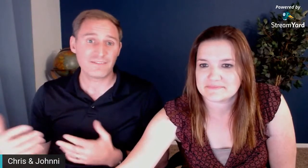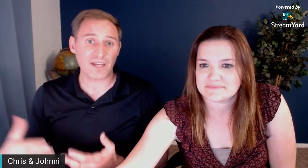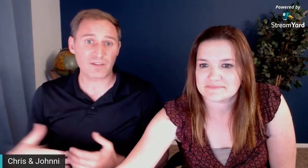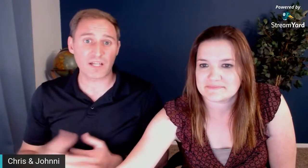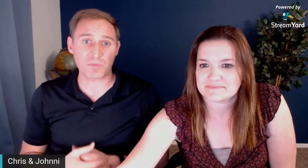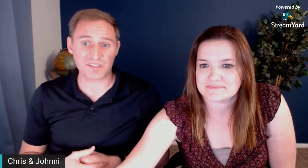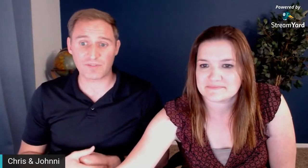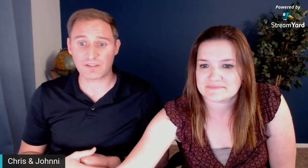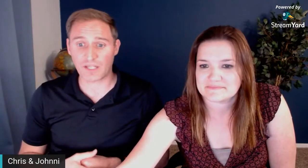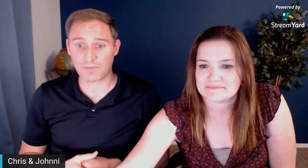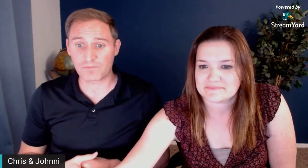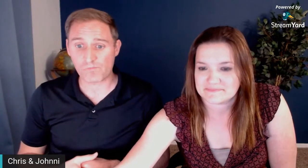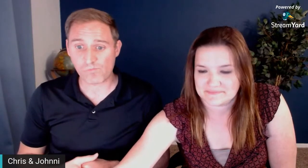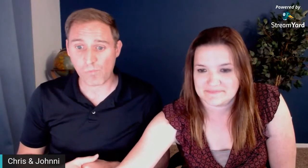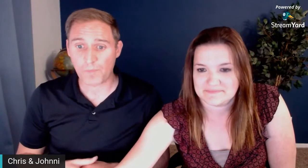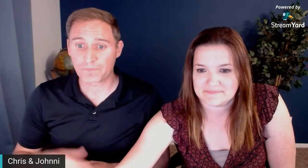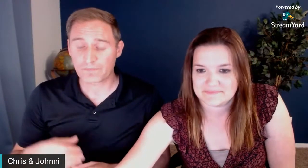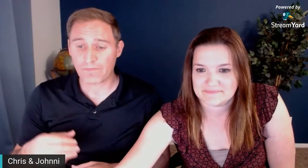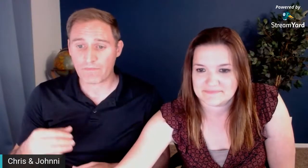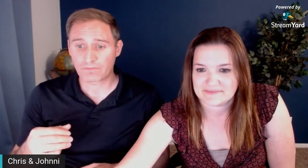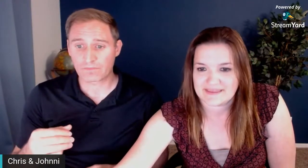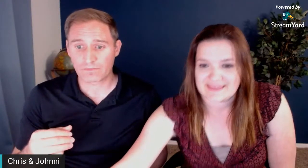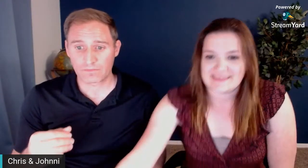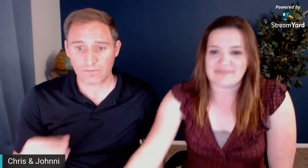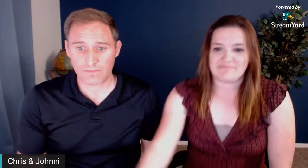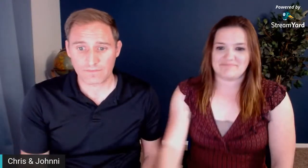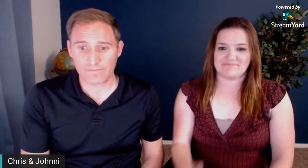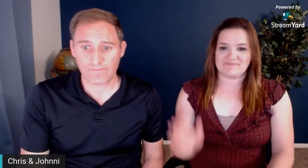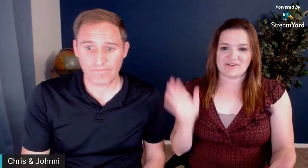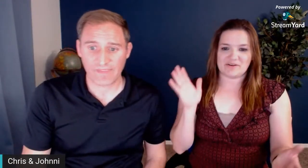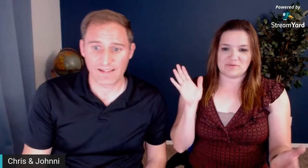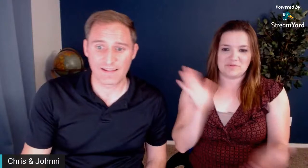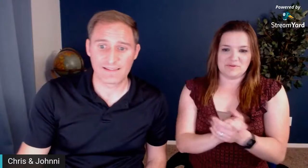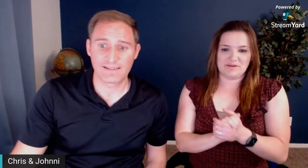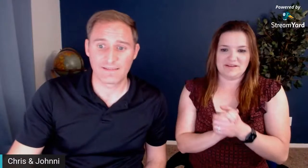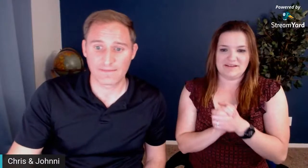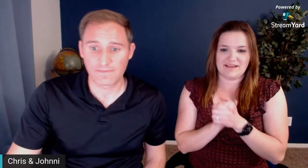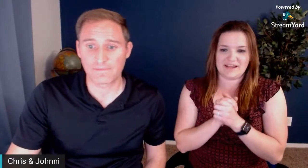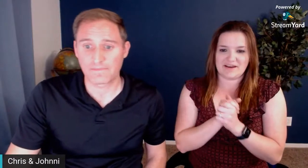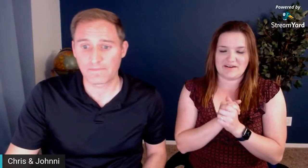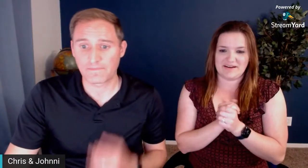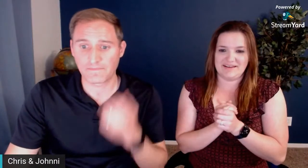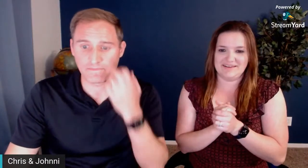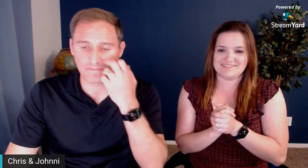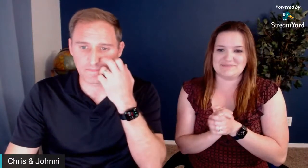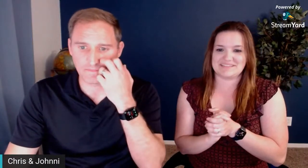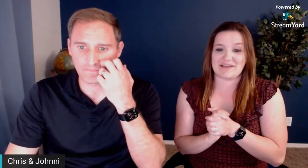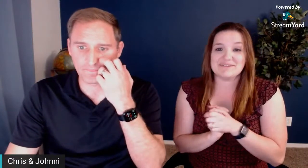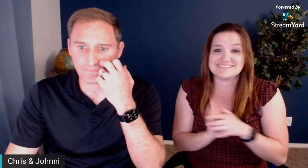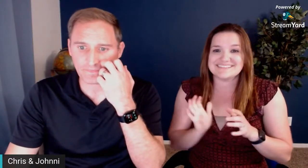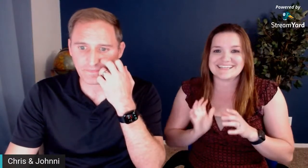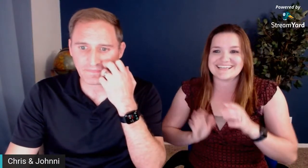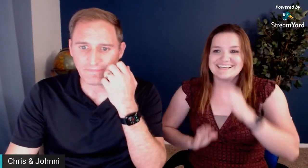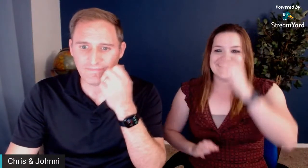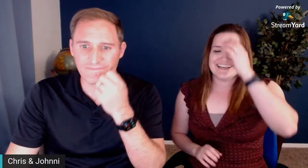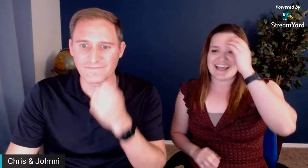five o'clock pacific time yep very cool i know i was always like i wasn't looking